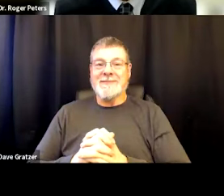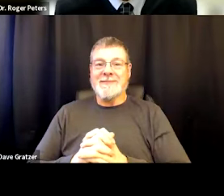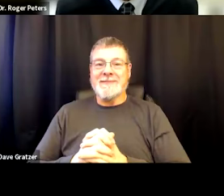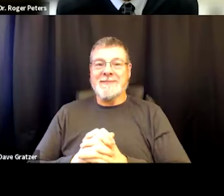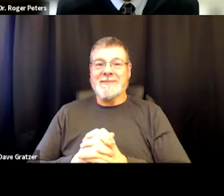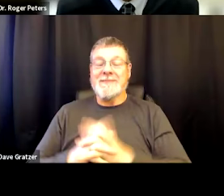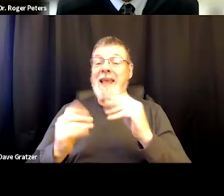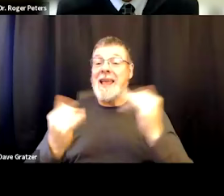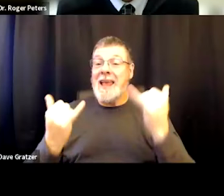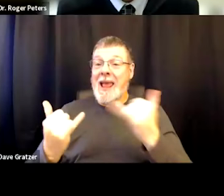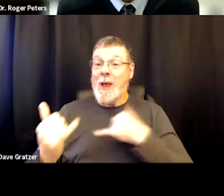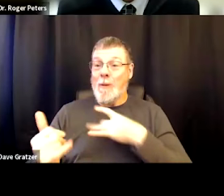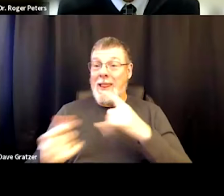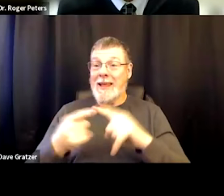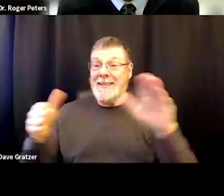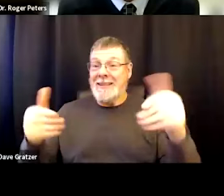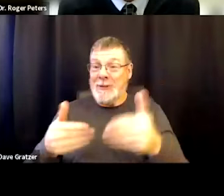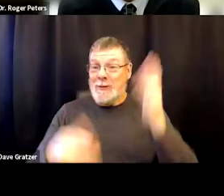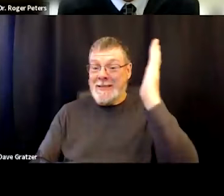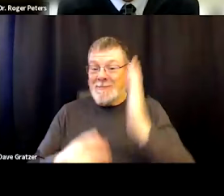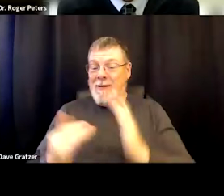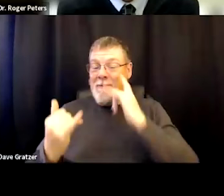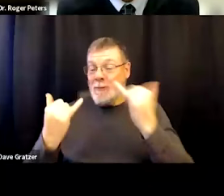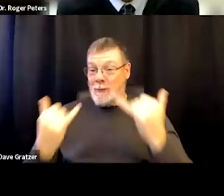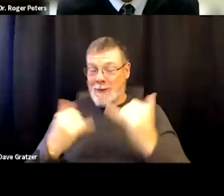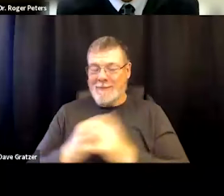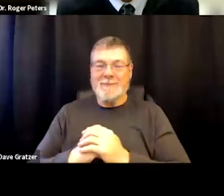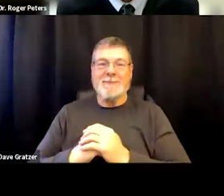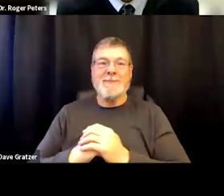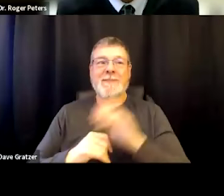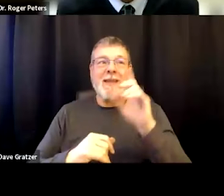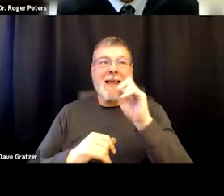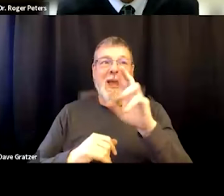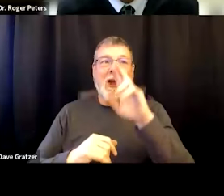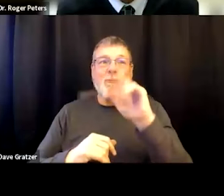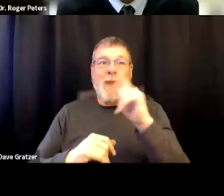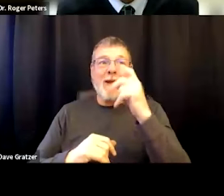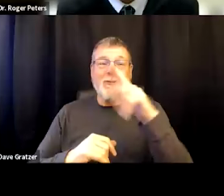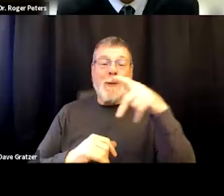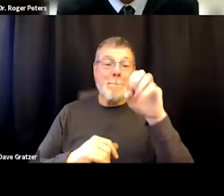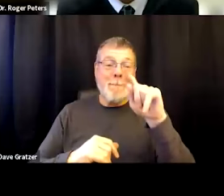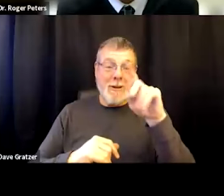And now I'd like to introduce our speaker for today's webinar. Dr. Roger Peters is Emeritus Professor